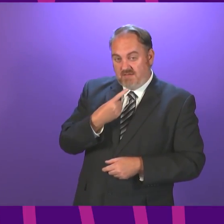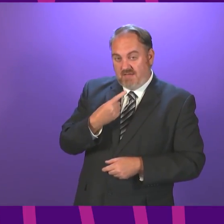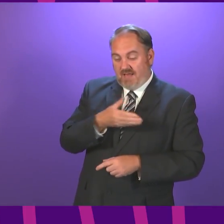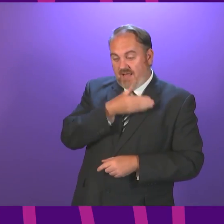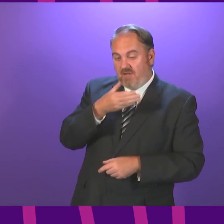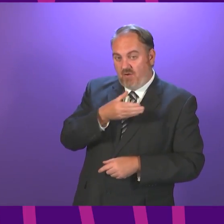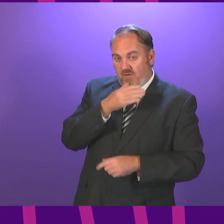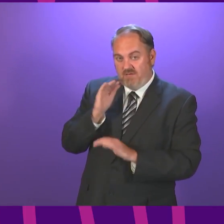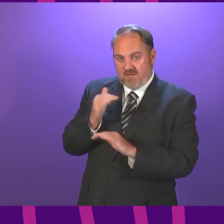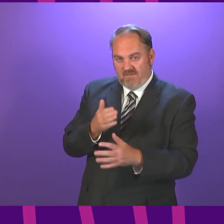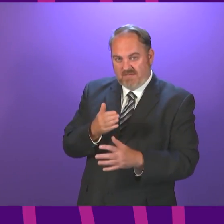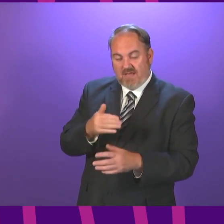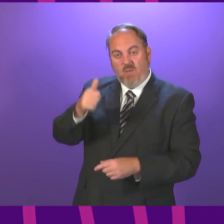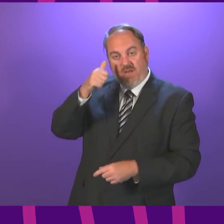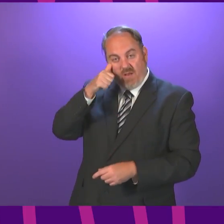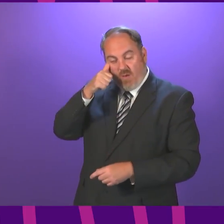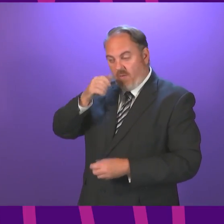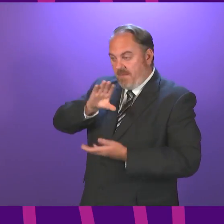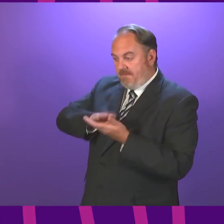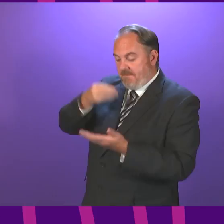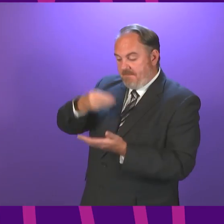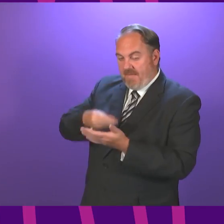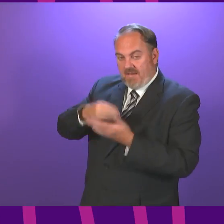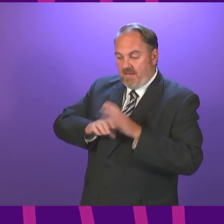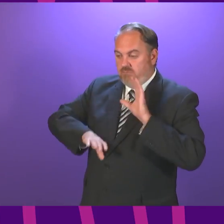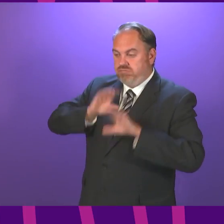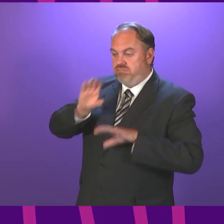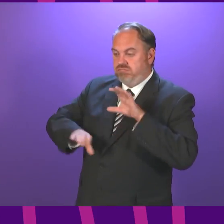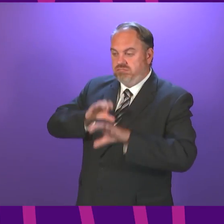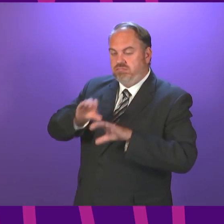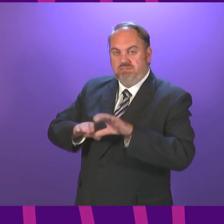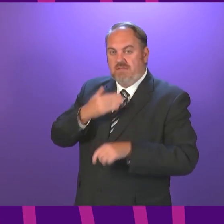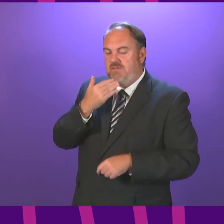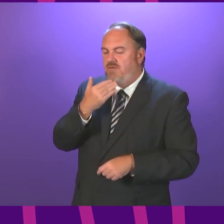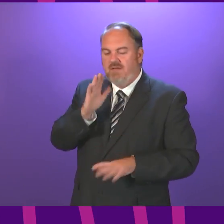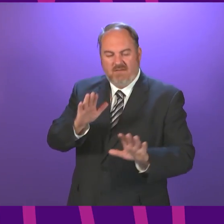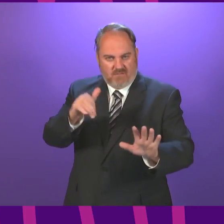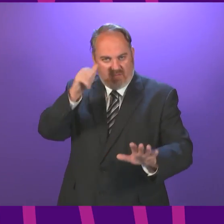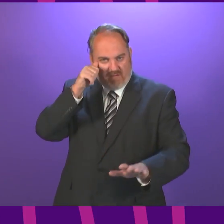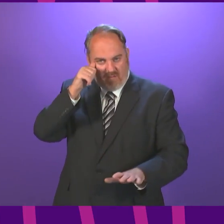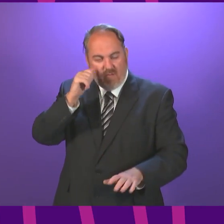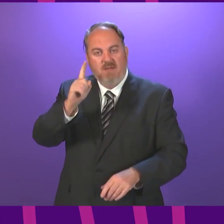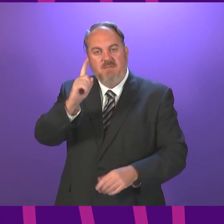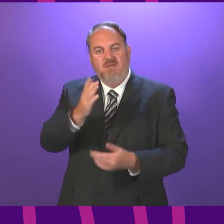always equal outputs, so, as well as making additional targeted long-term investment,